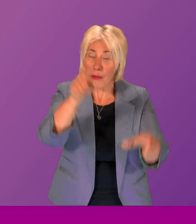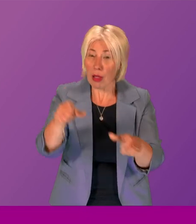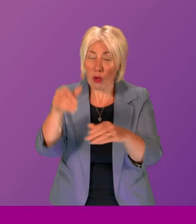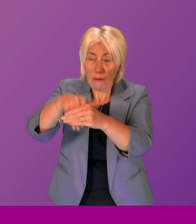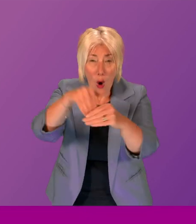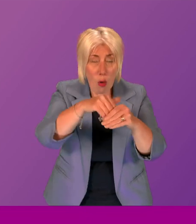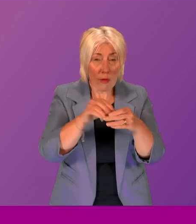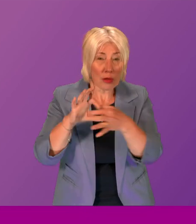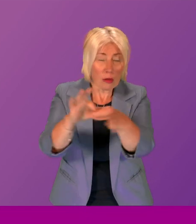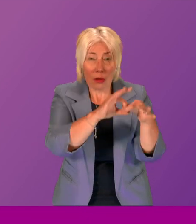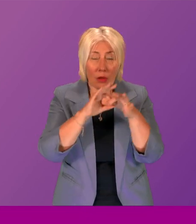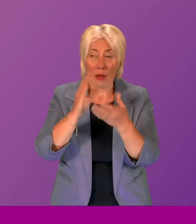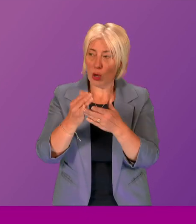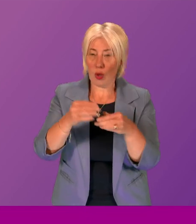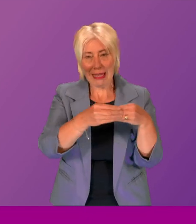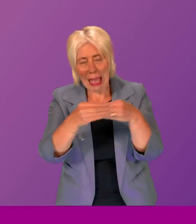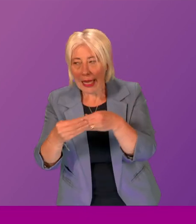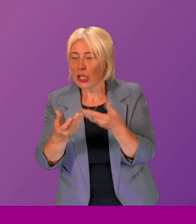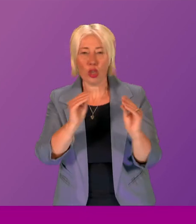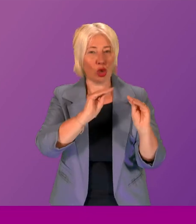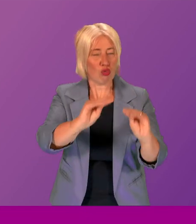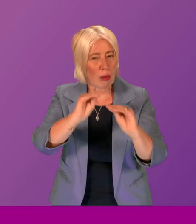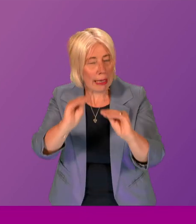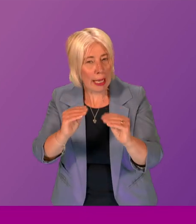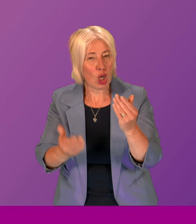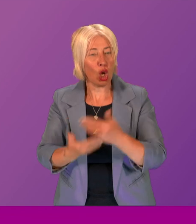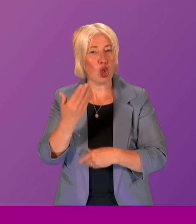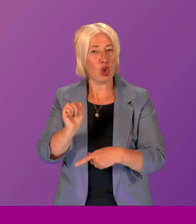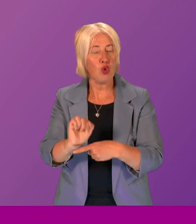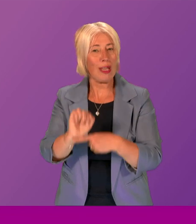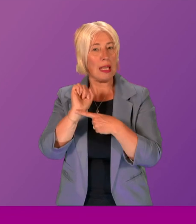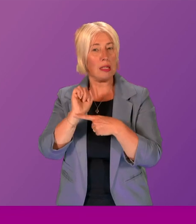guidance and training to support the new prevention duties will be fit for purpose.